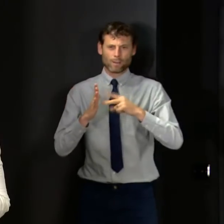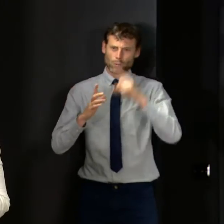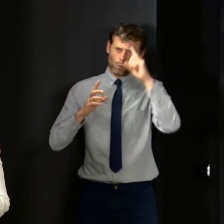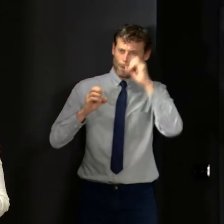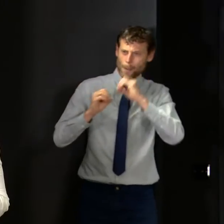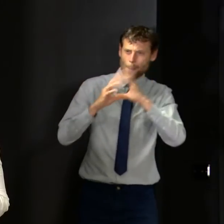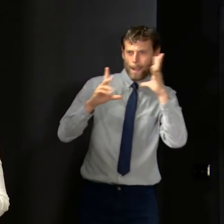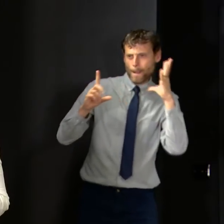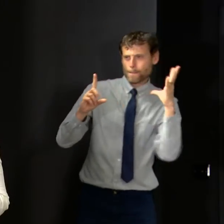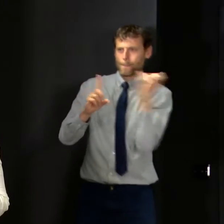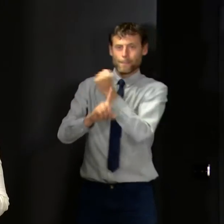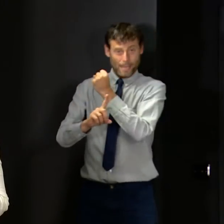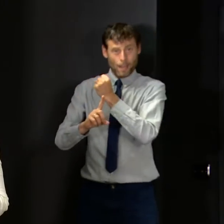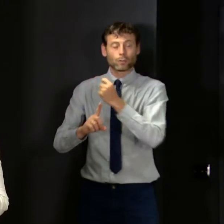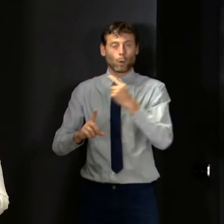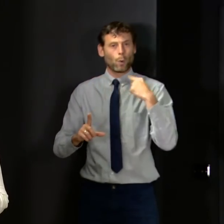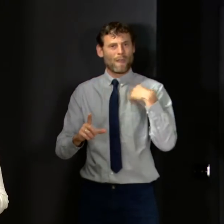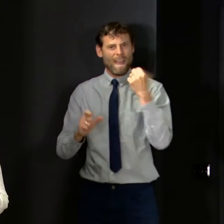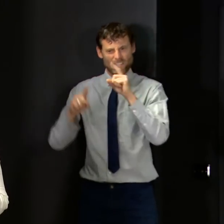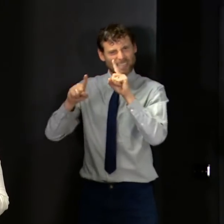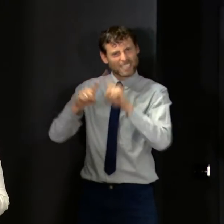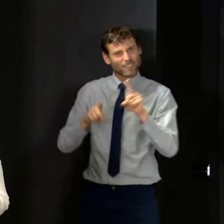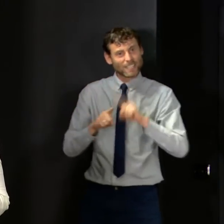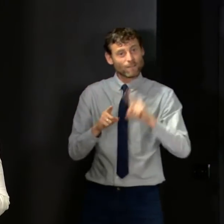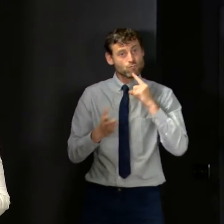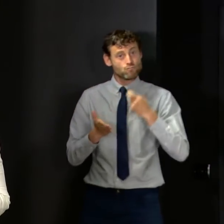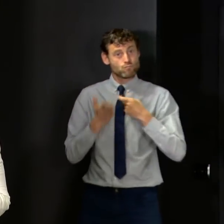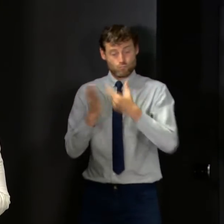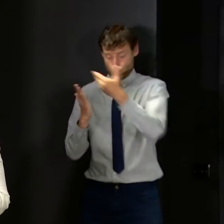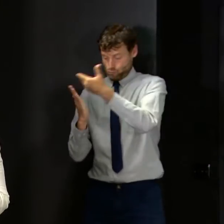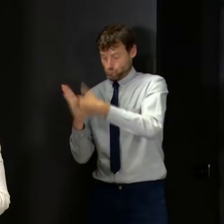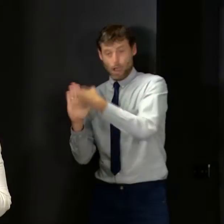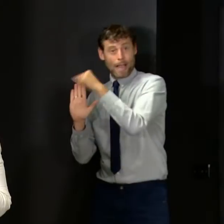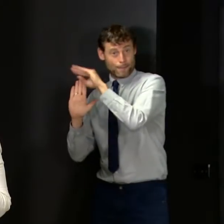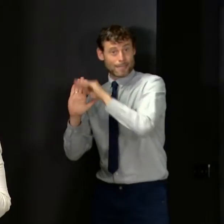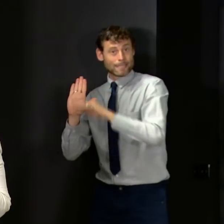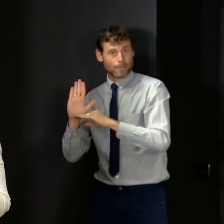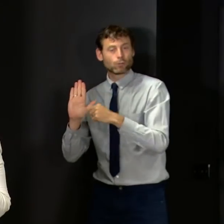recommendations, this certainly has been achieved. The report identifies the